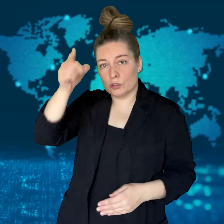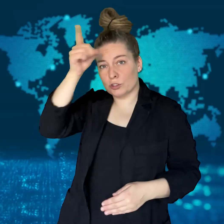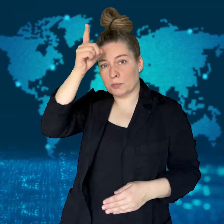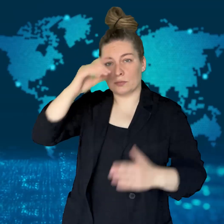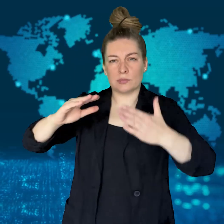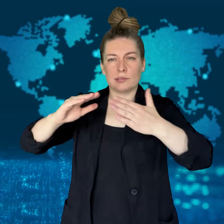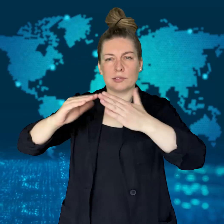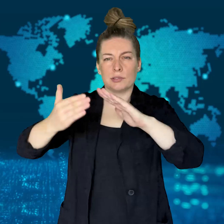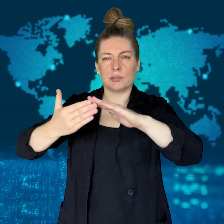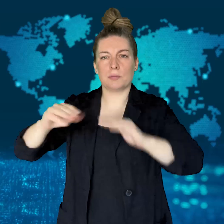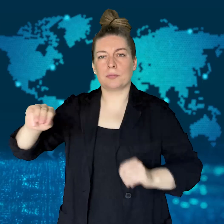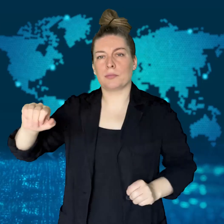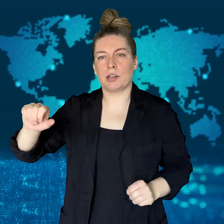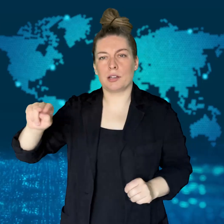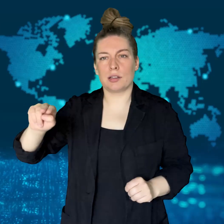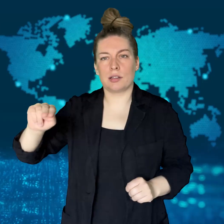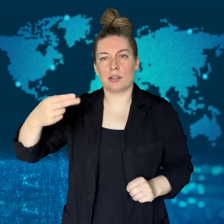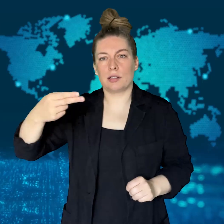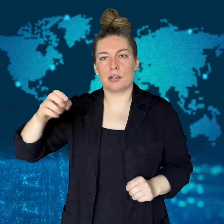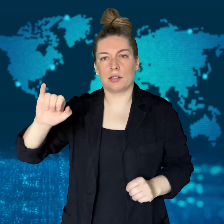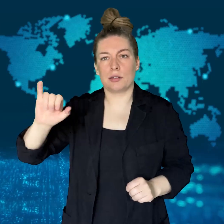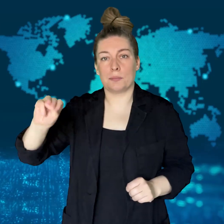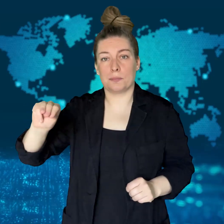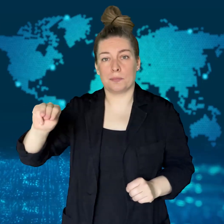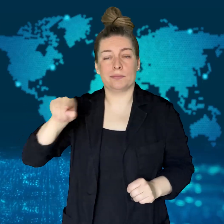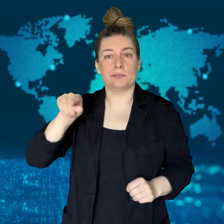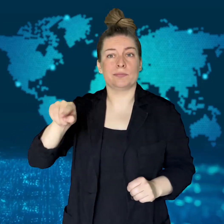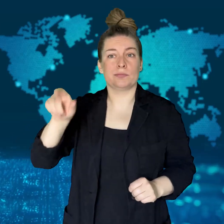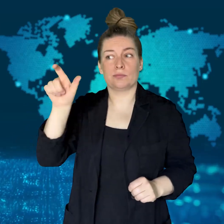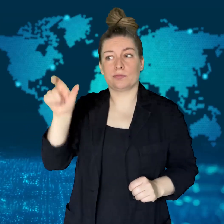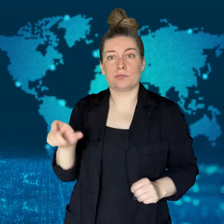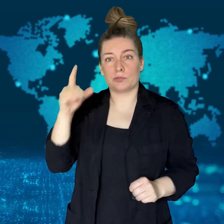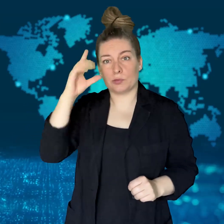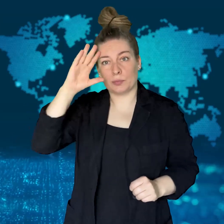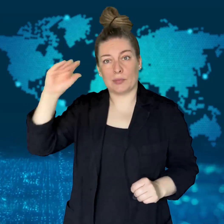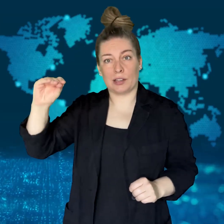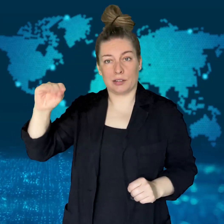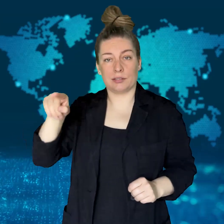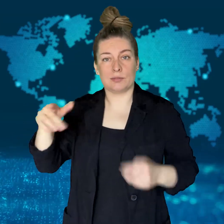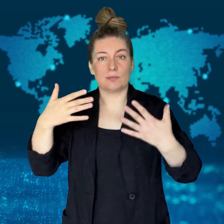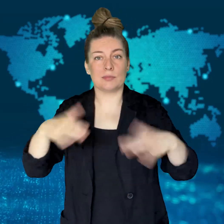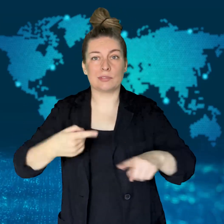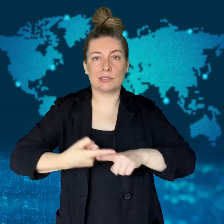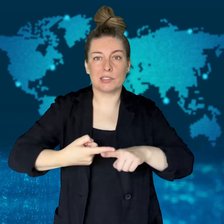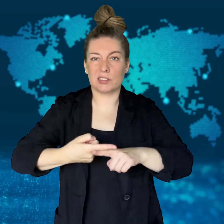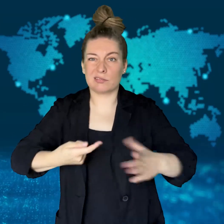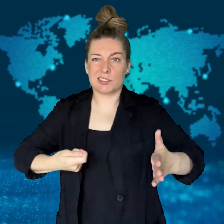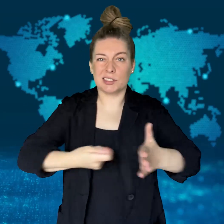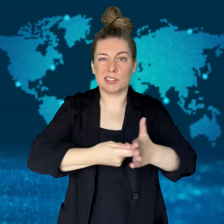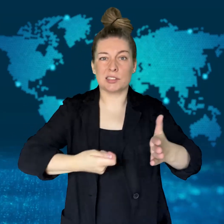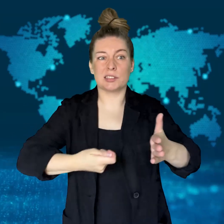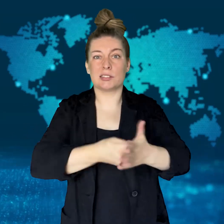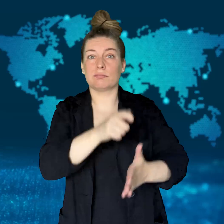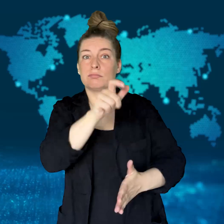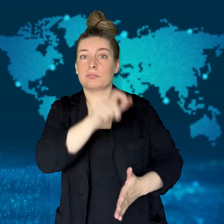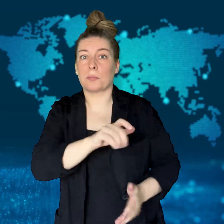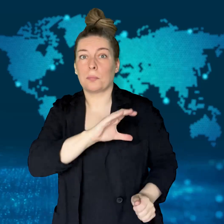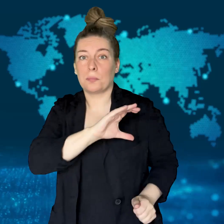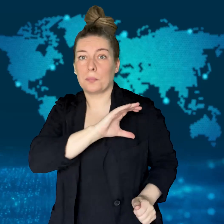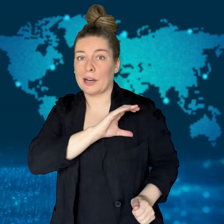[MONIKA]: A man attacked a police officer and at least five other people